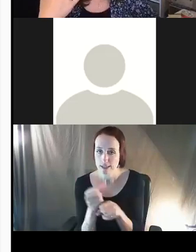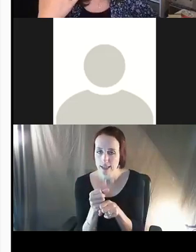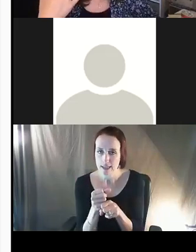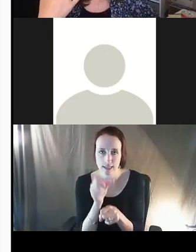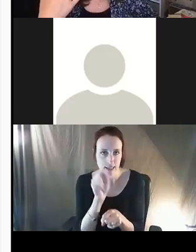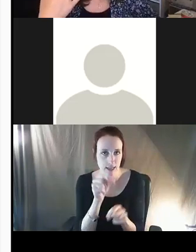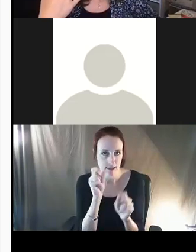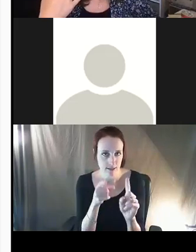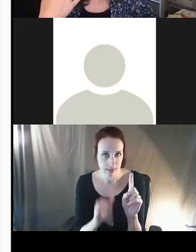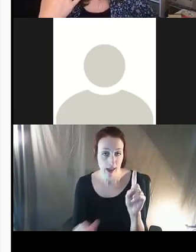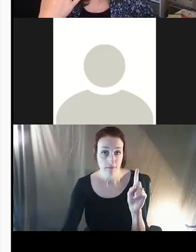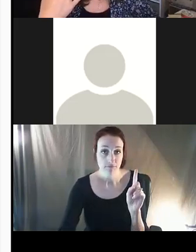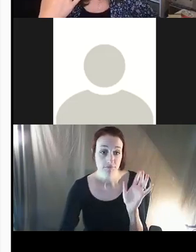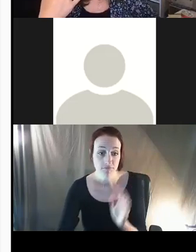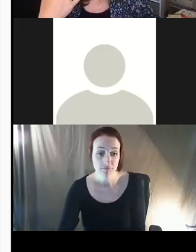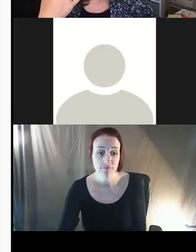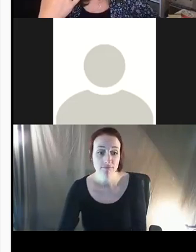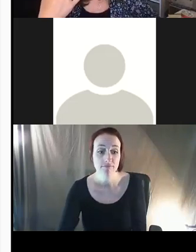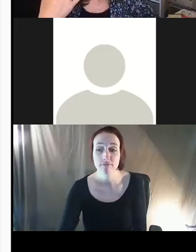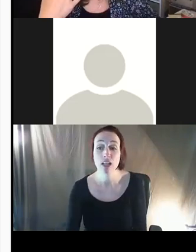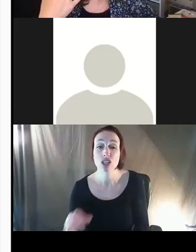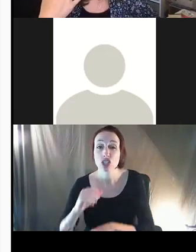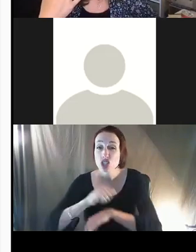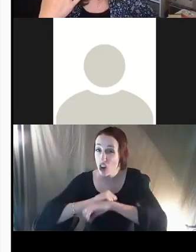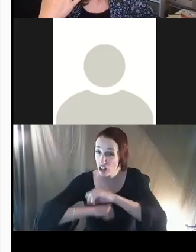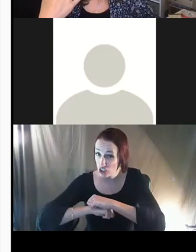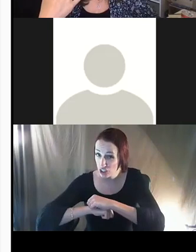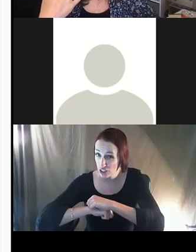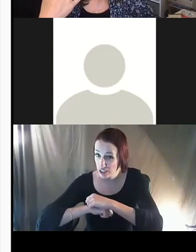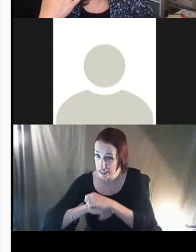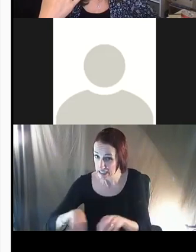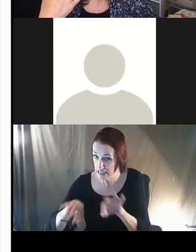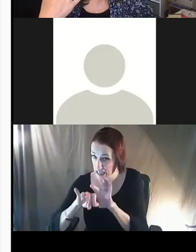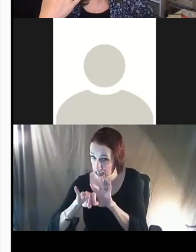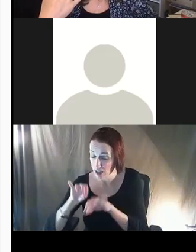I would add to that, structured. You will see Glenda applying some of those